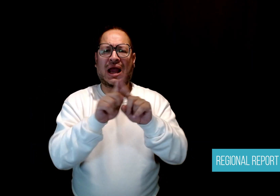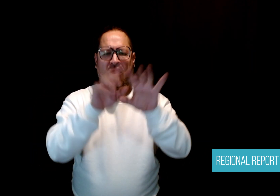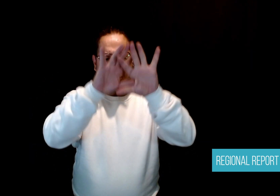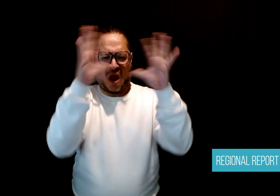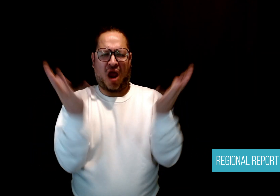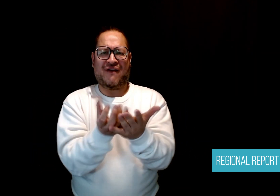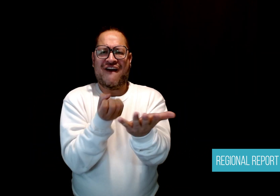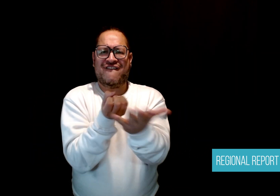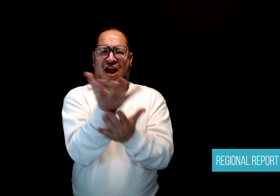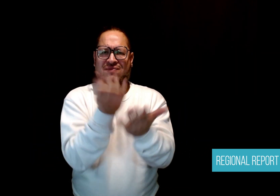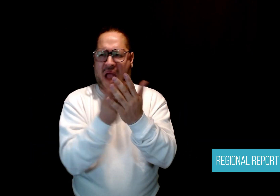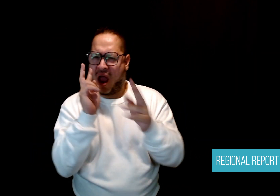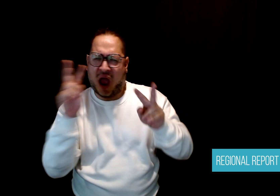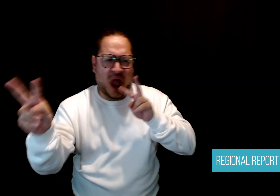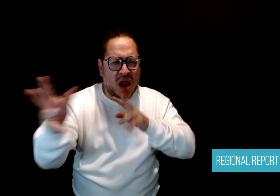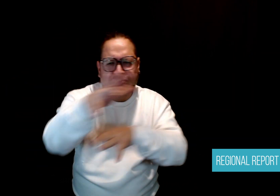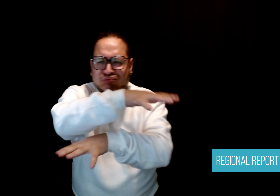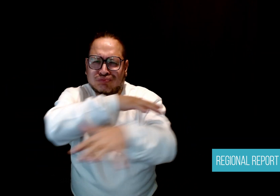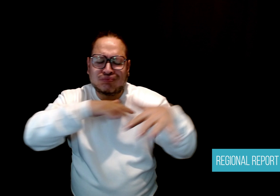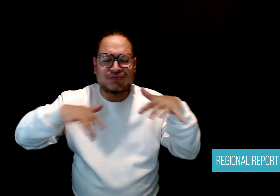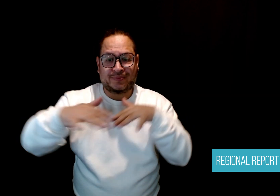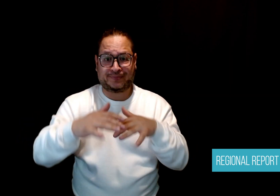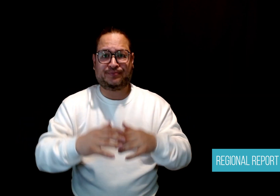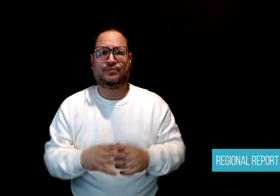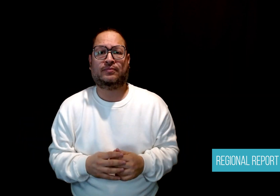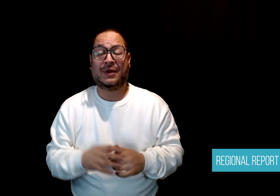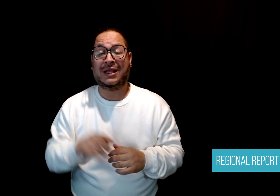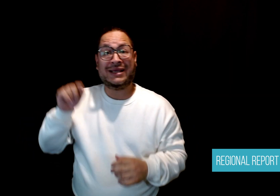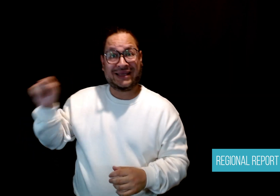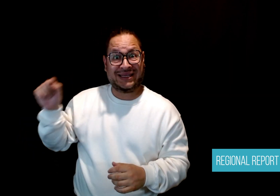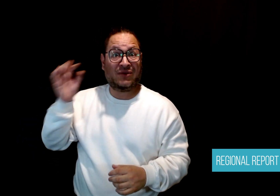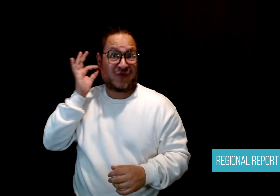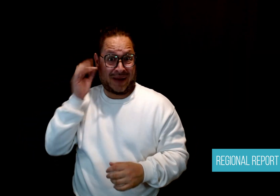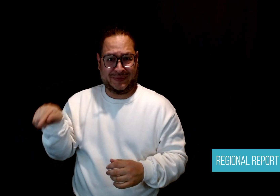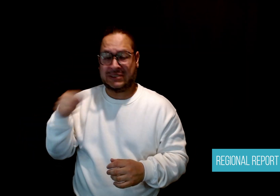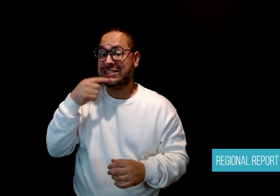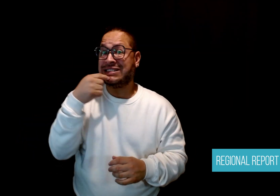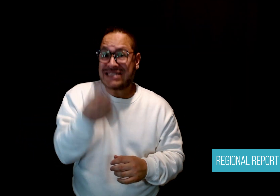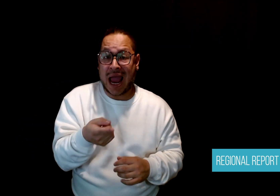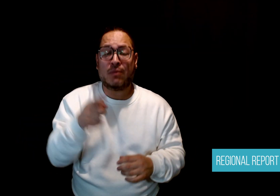of the hearing staff at the ice cream parlor to learn basic ASL